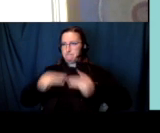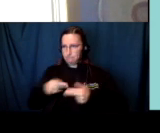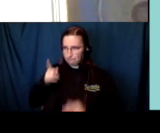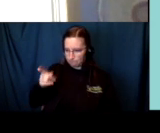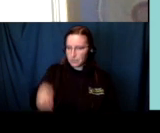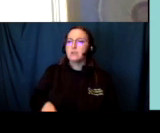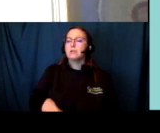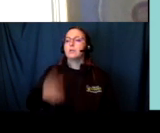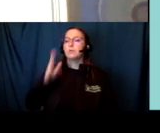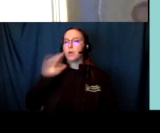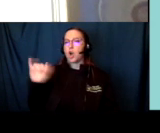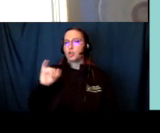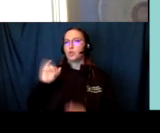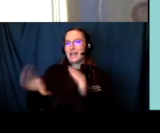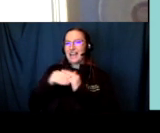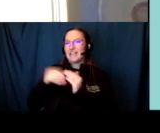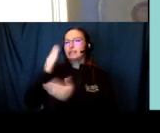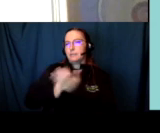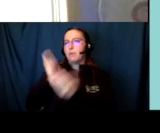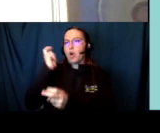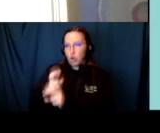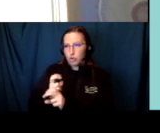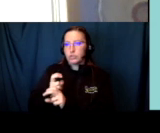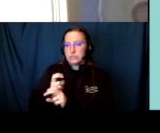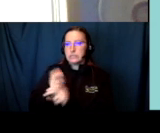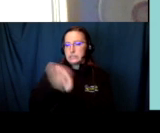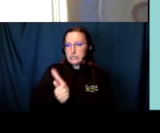also add in some of the harder skills, probably do some minimal pairs